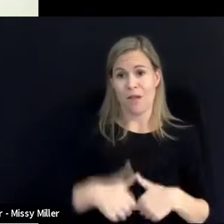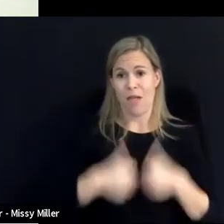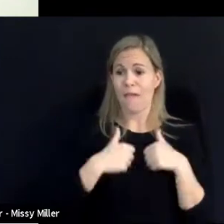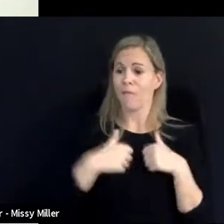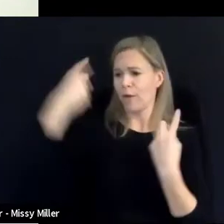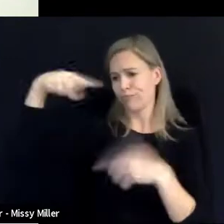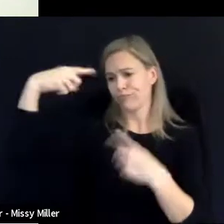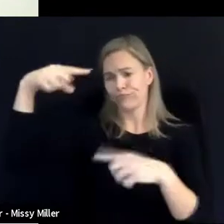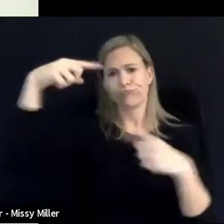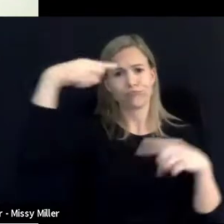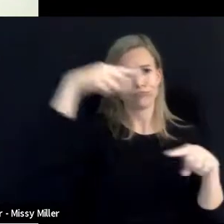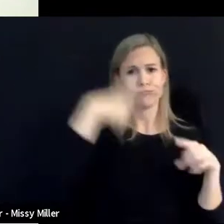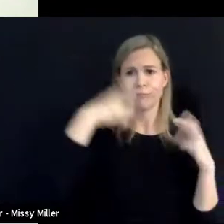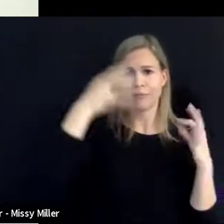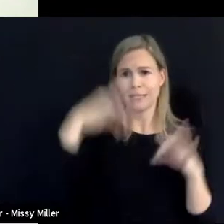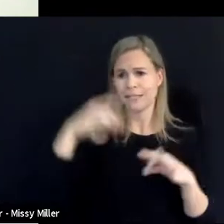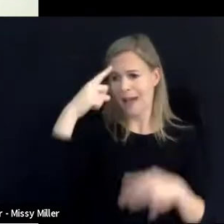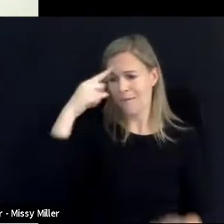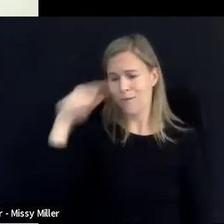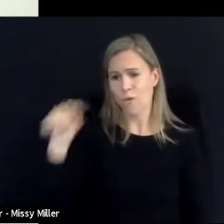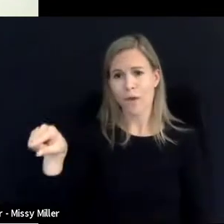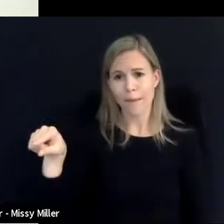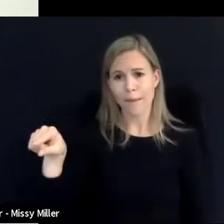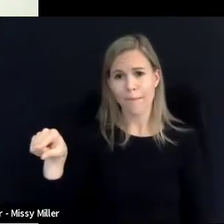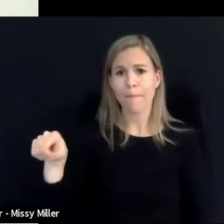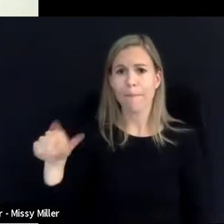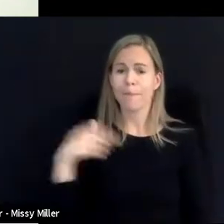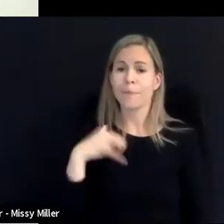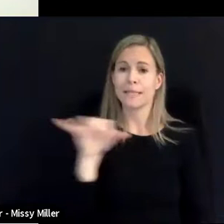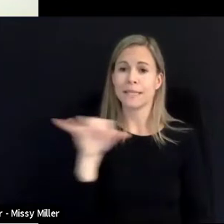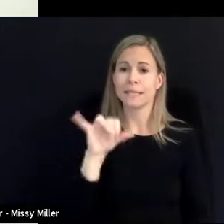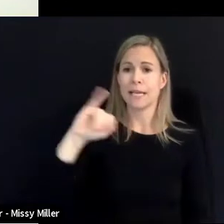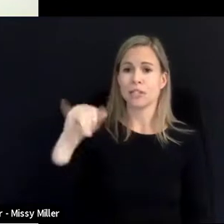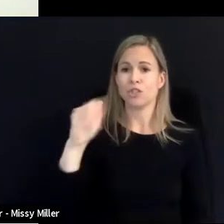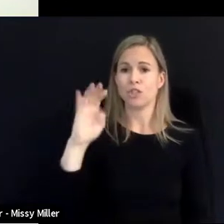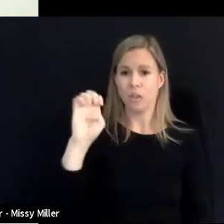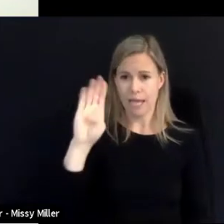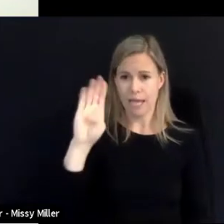I realized, I get Jacob up in the morning and I would dress him in the morning,